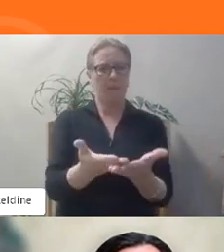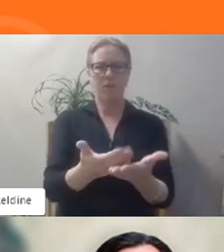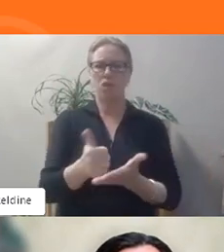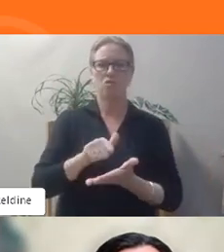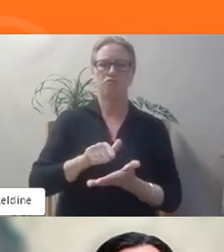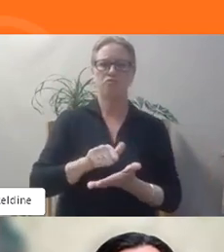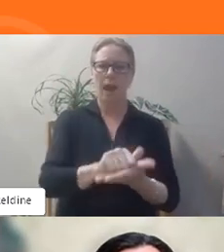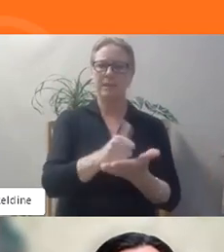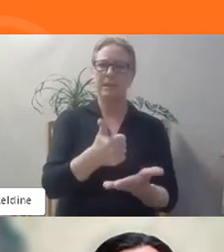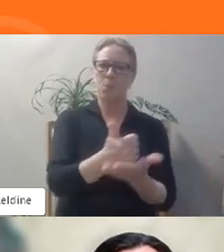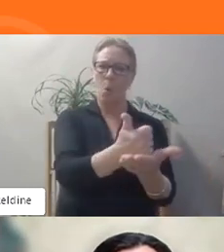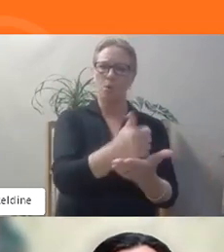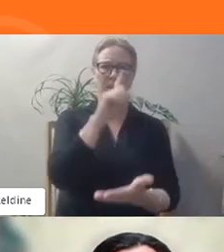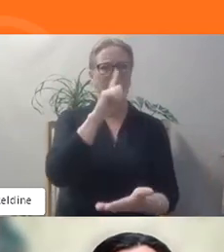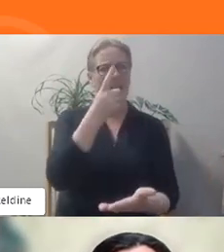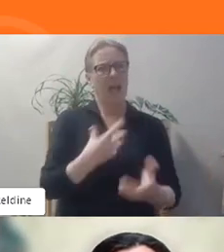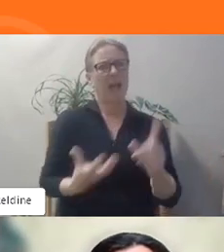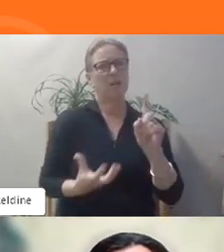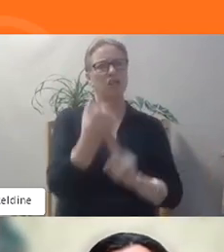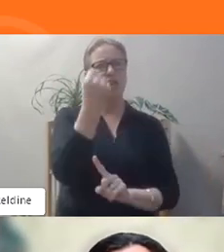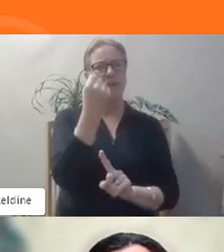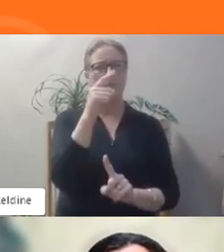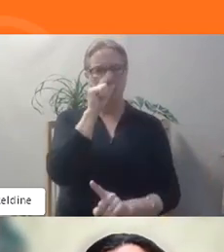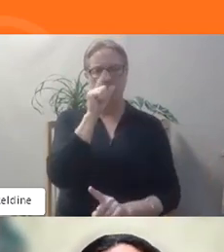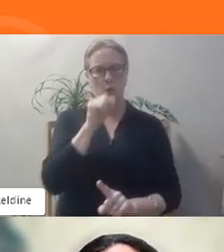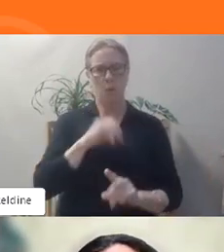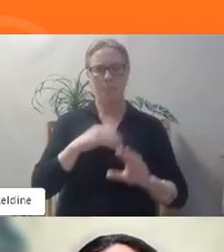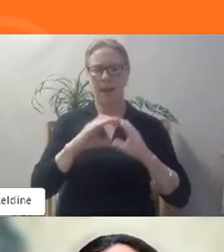unable to reach their potential in the classroom and then as adults